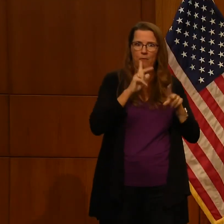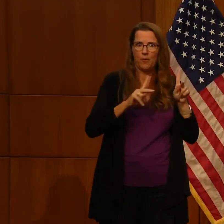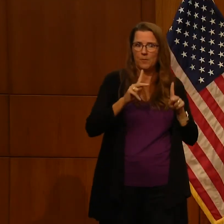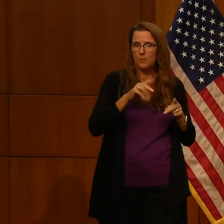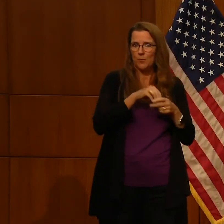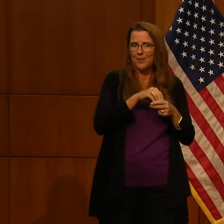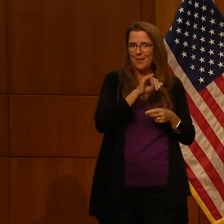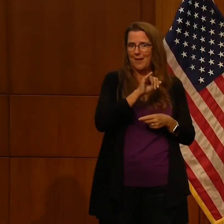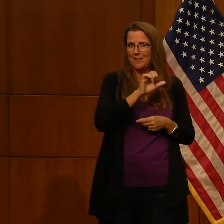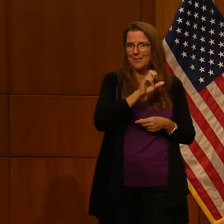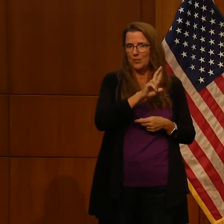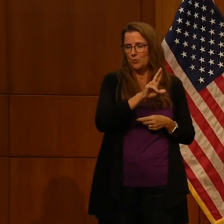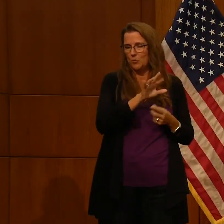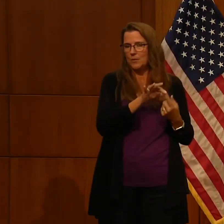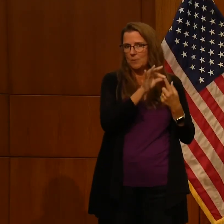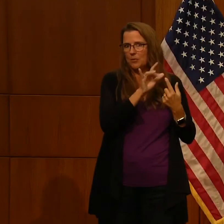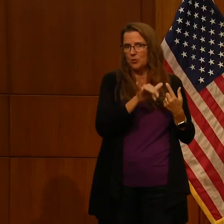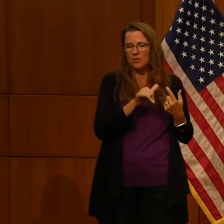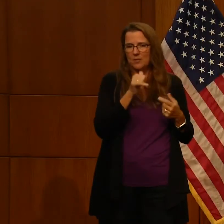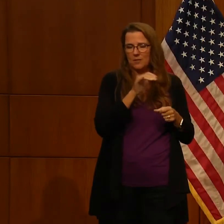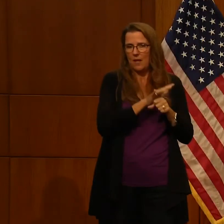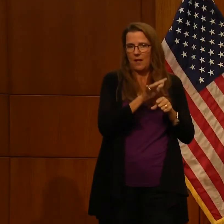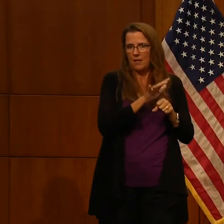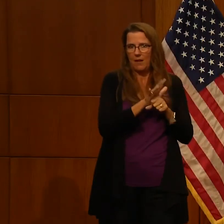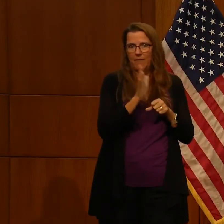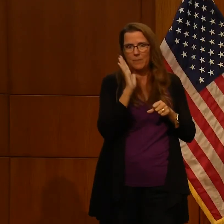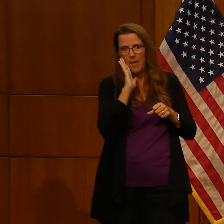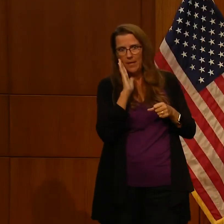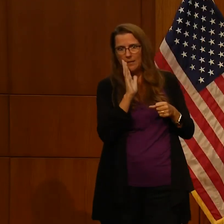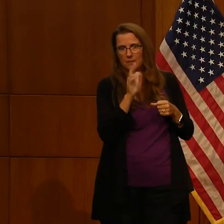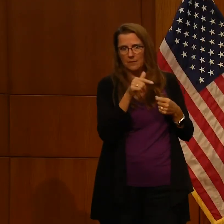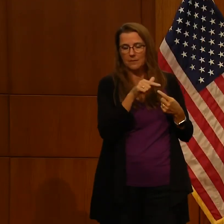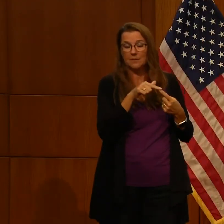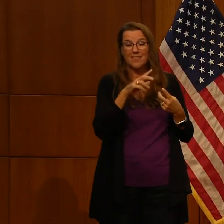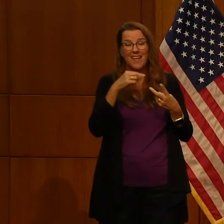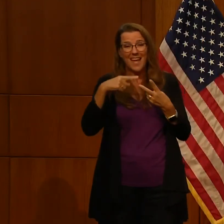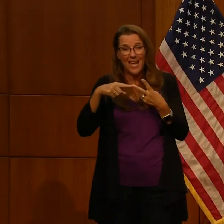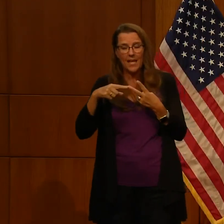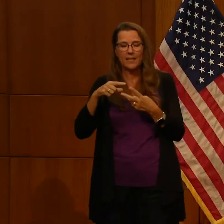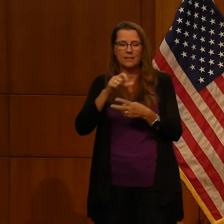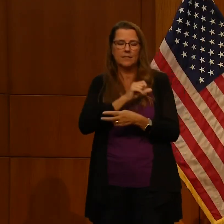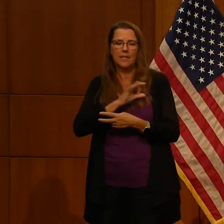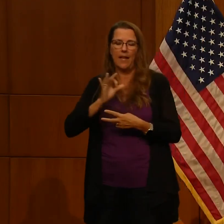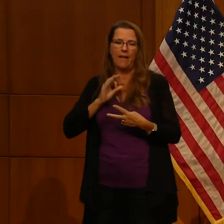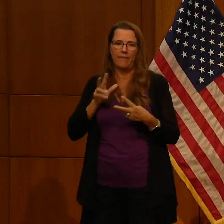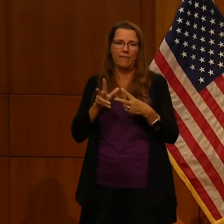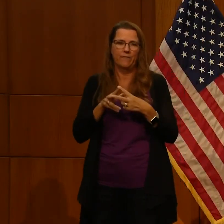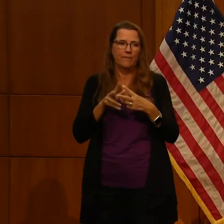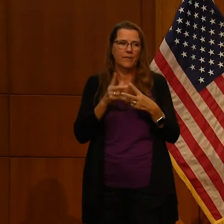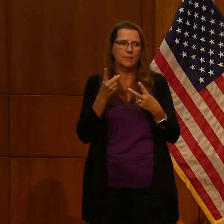CHALLENGES ARE BEDS. UM AND ESPECIALLY I C U BEDS. AND